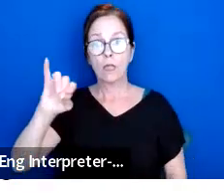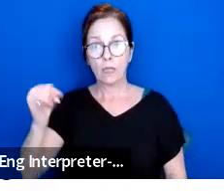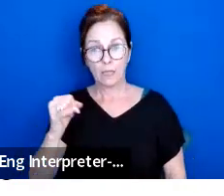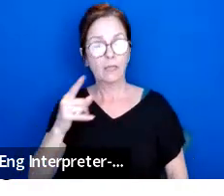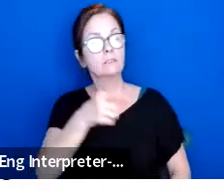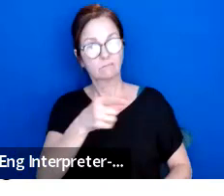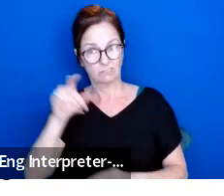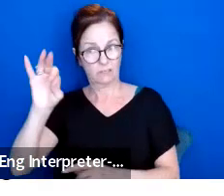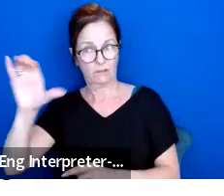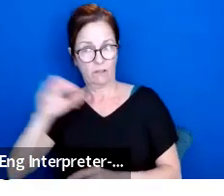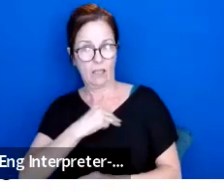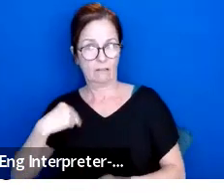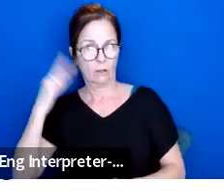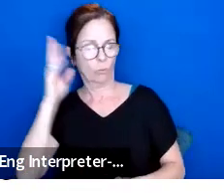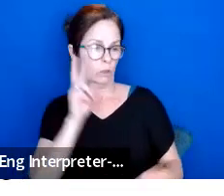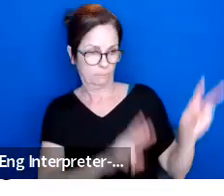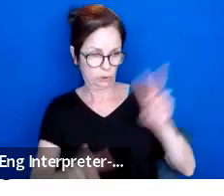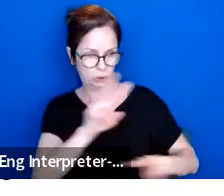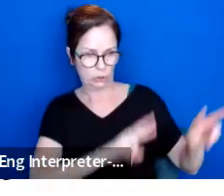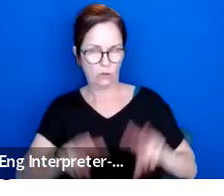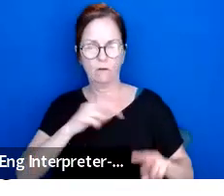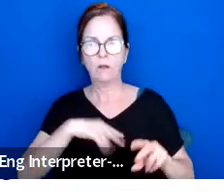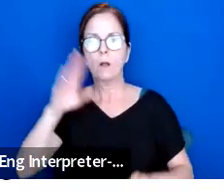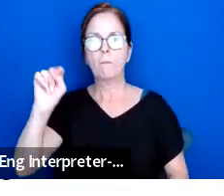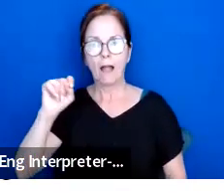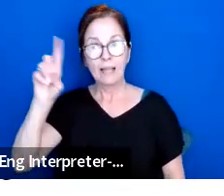It's optional whether or not the dean decides to do an observation.